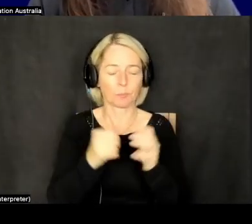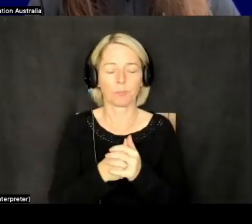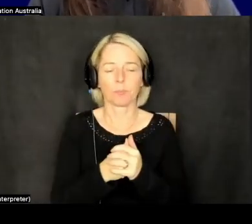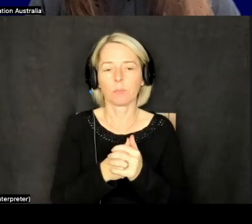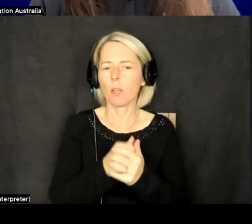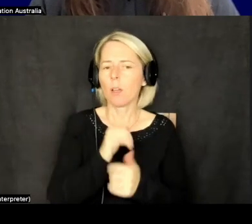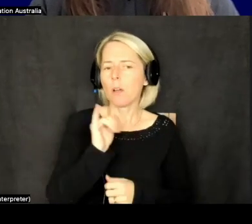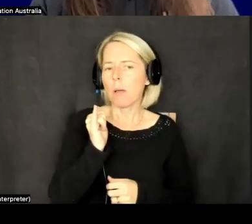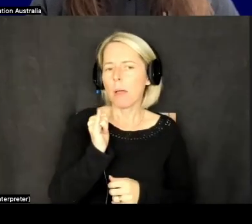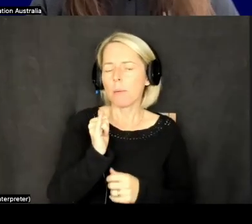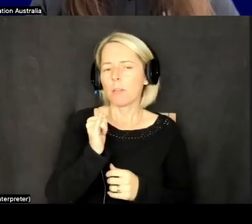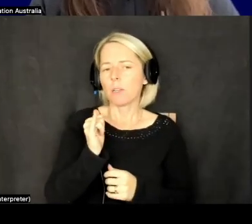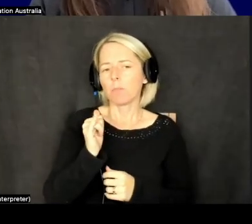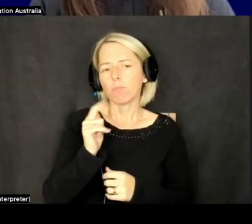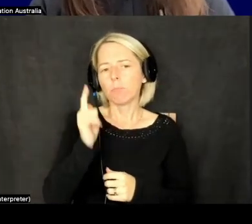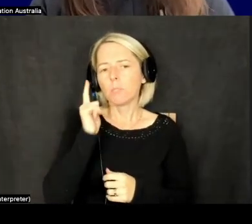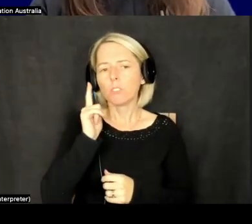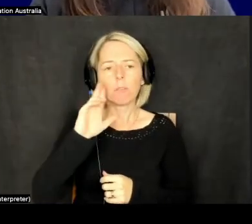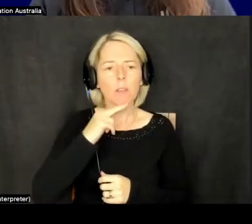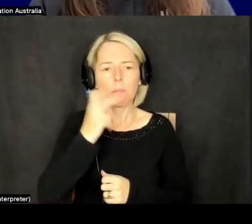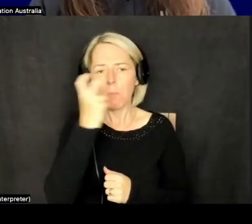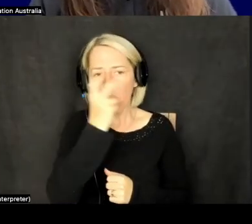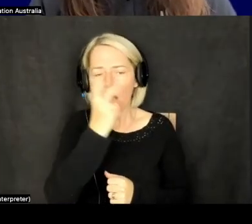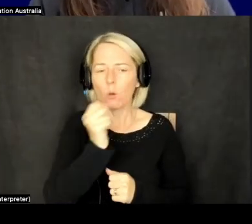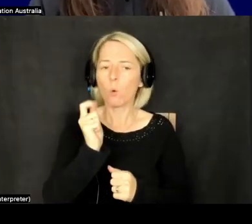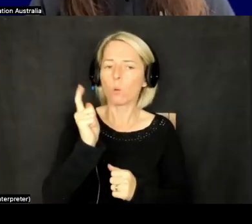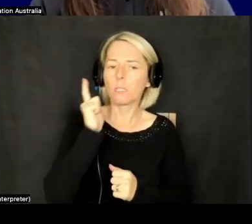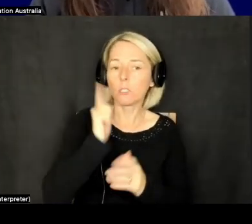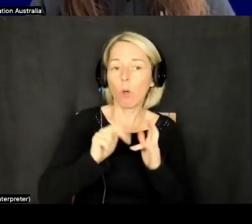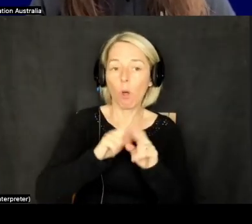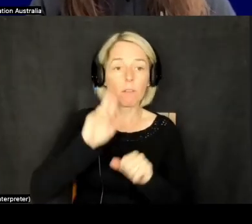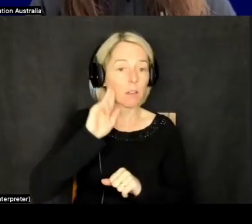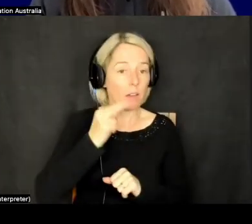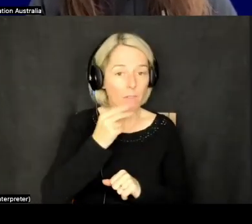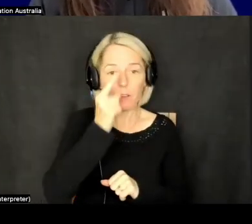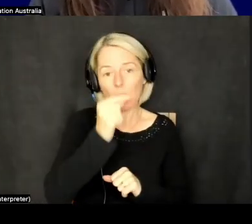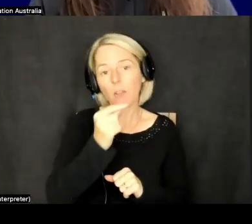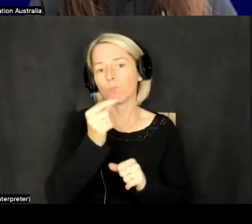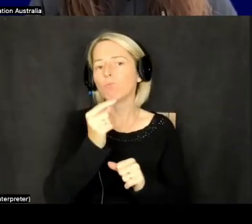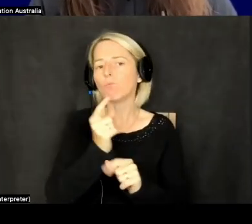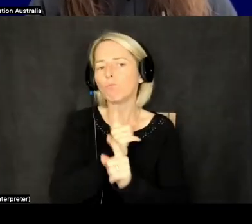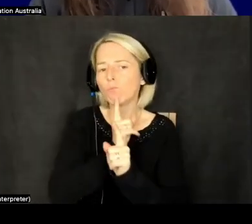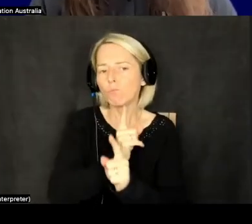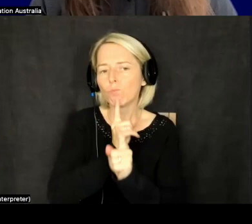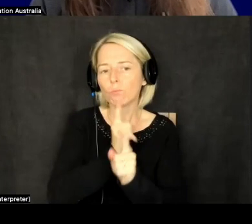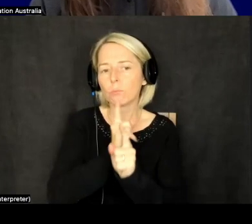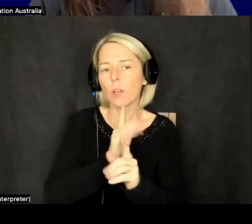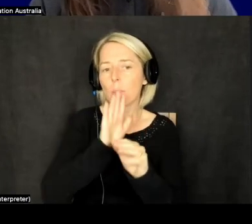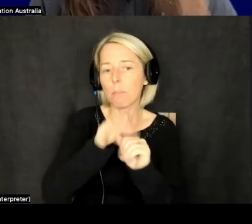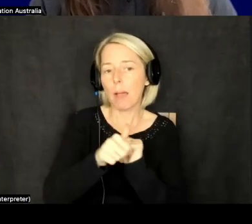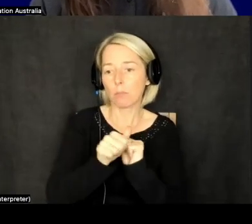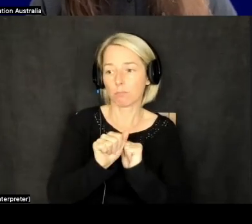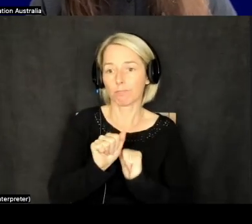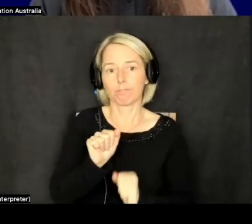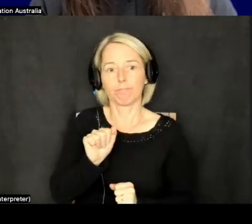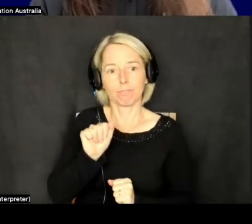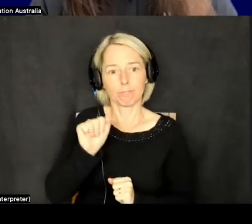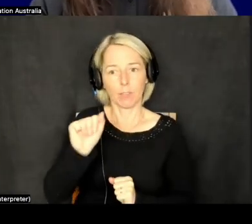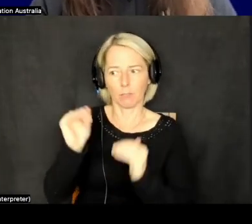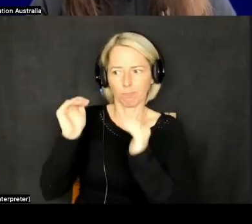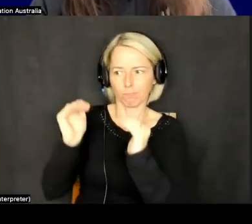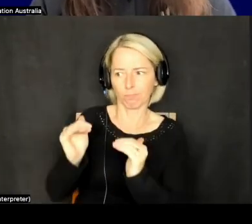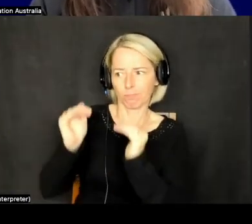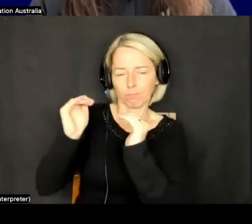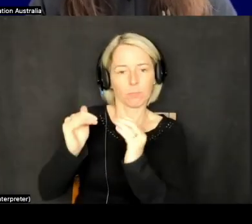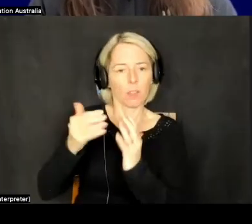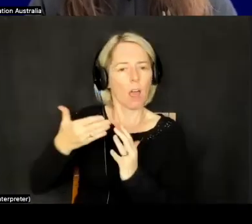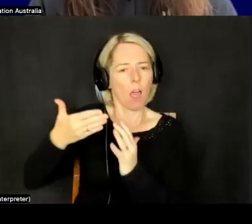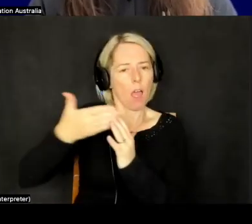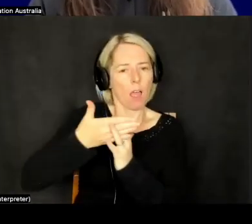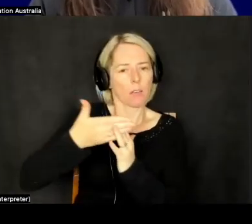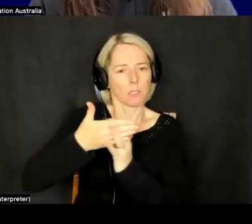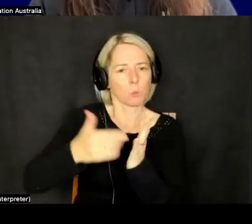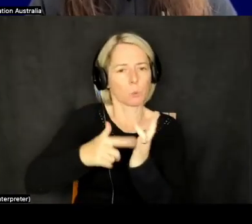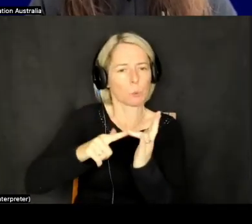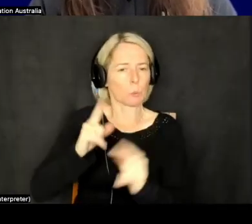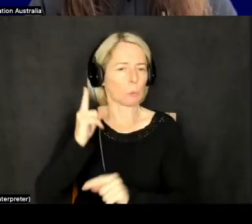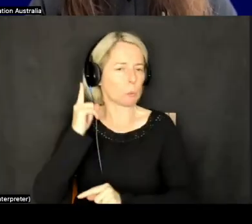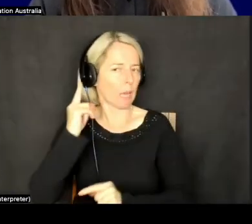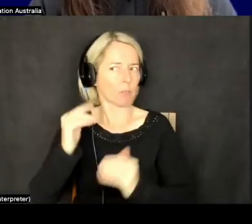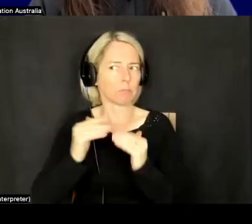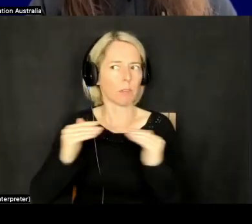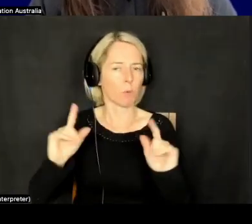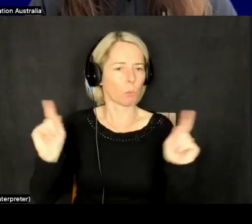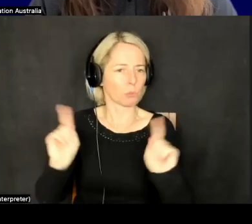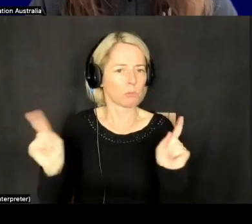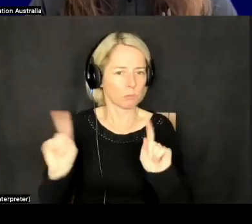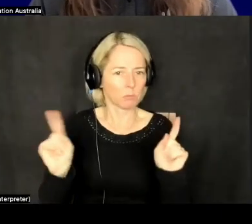or the teacher of the deaf who can provide information on access in access to sound, or